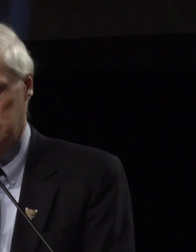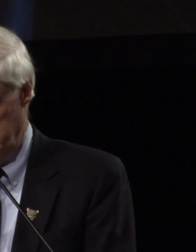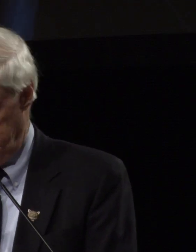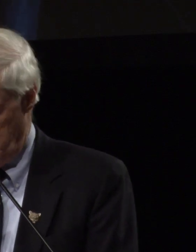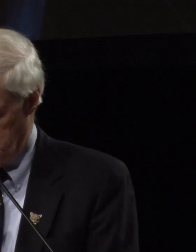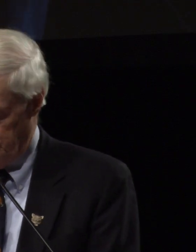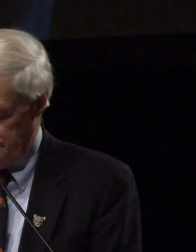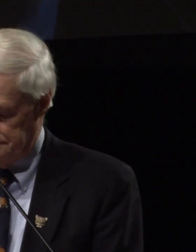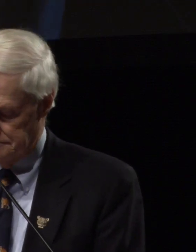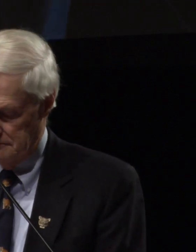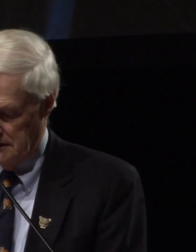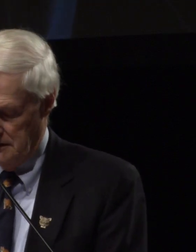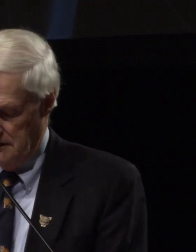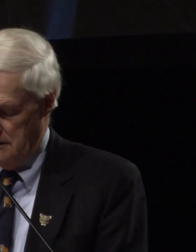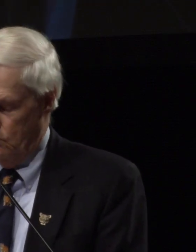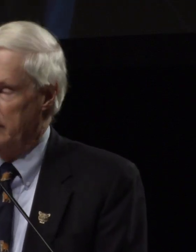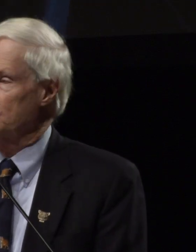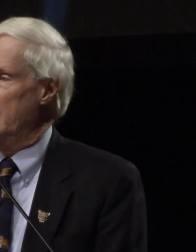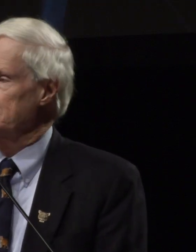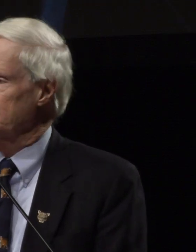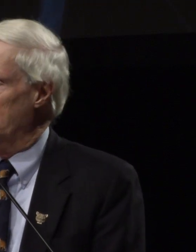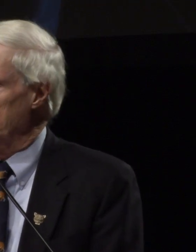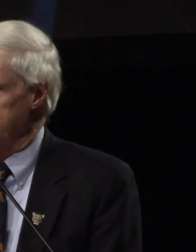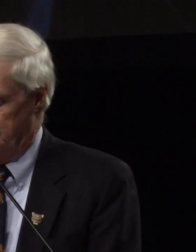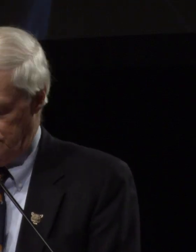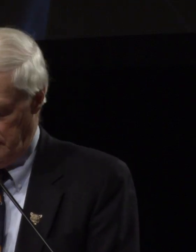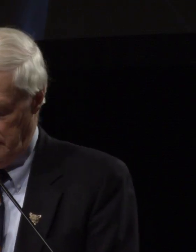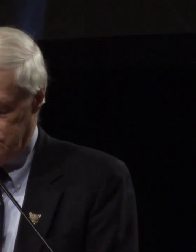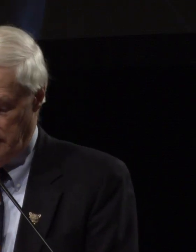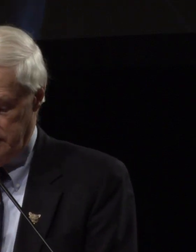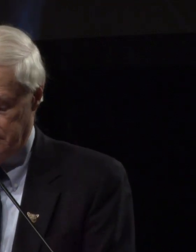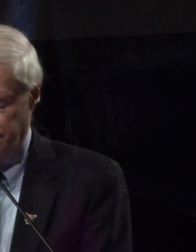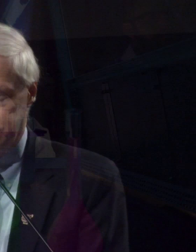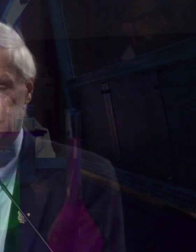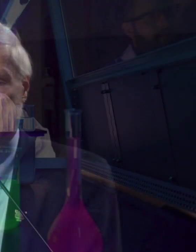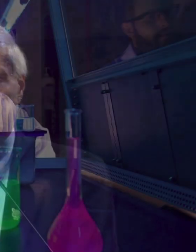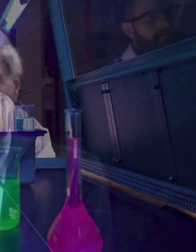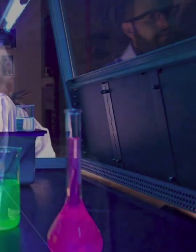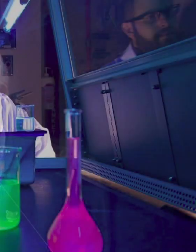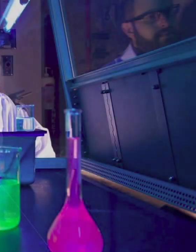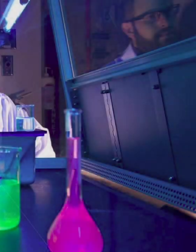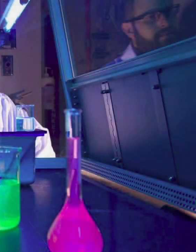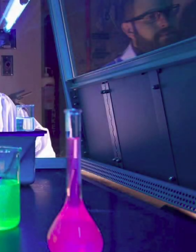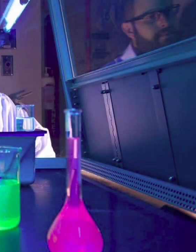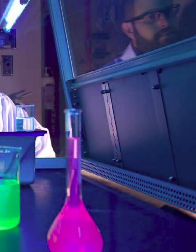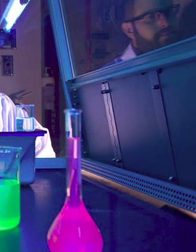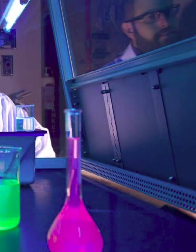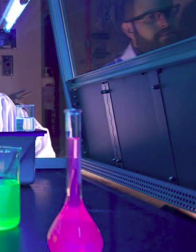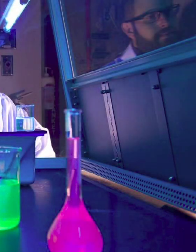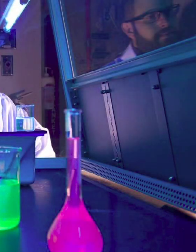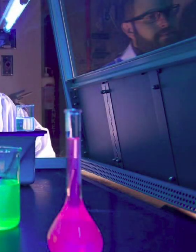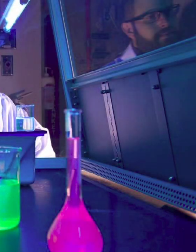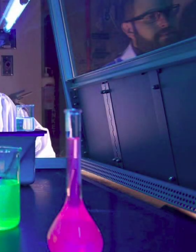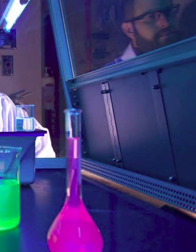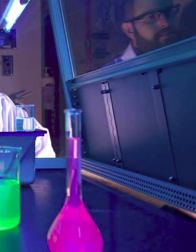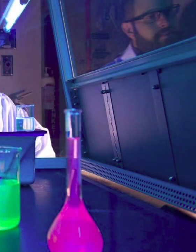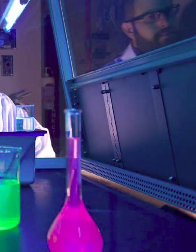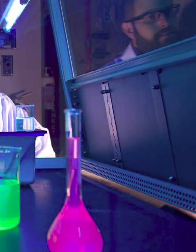INNOVATIONS. ONE EXAMPLE, OR COURSE, IS NTID PROFESSOR TODD PAGANO, WHO WAS NAMED U.S. PROFESSOR OF THE YEAR BY